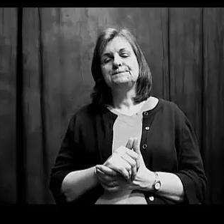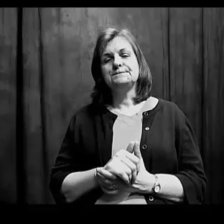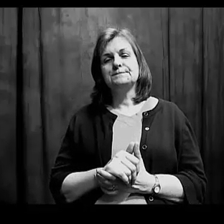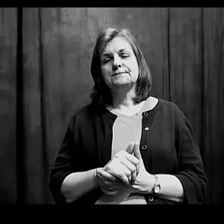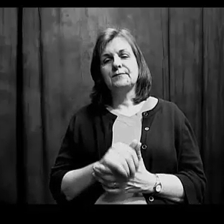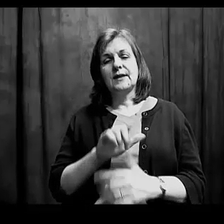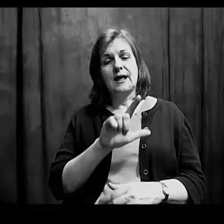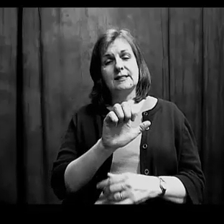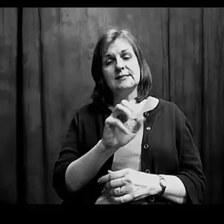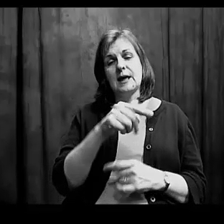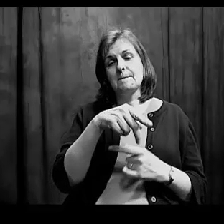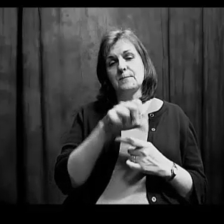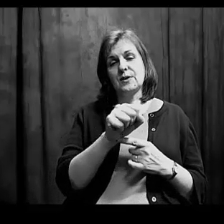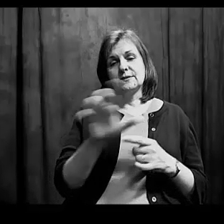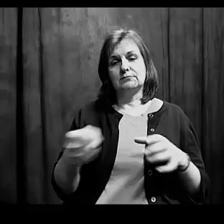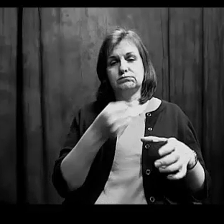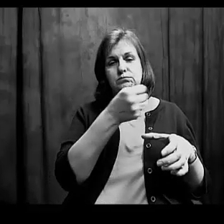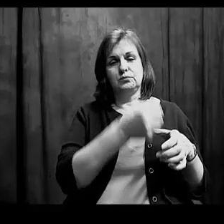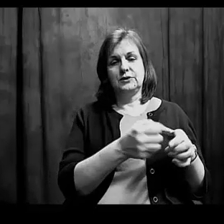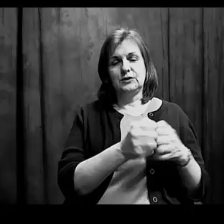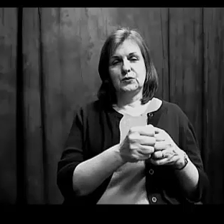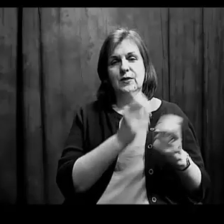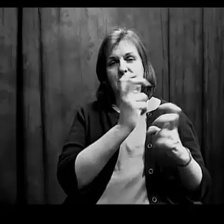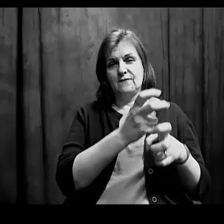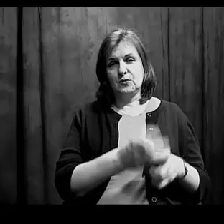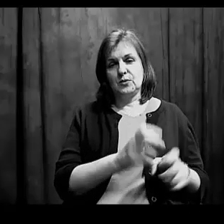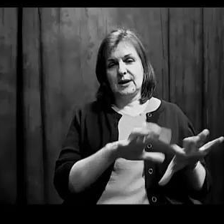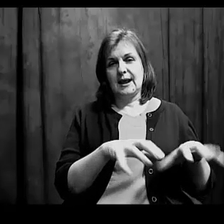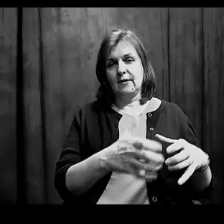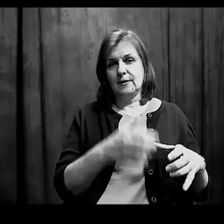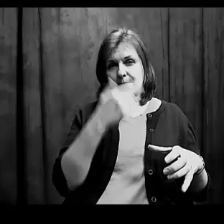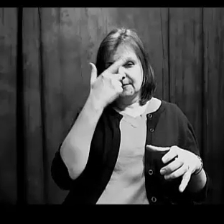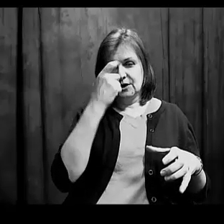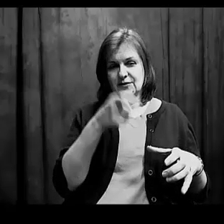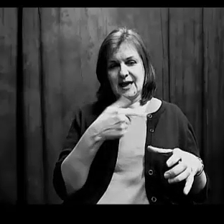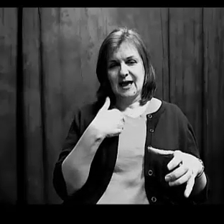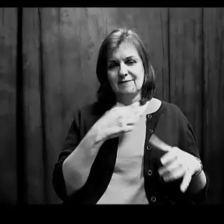but you see that the lampreys actually get classified into a vertebrate category because of